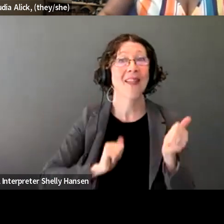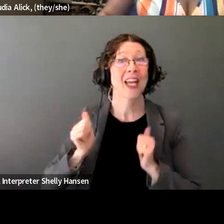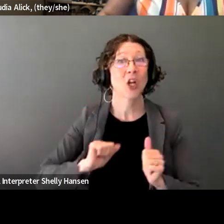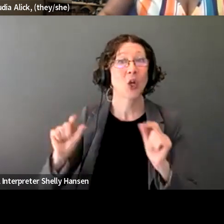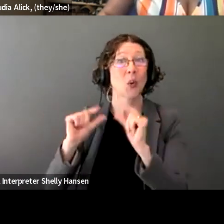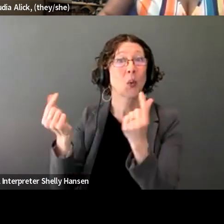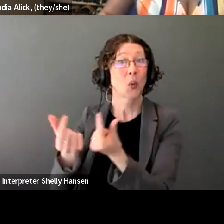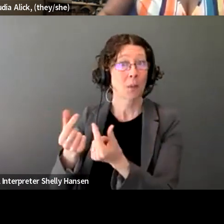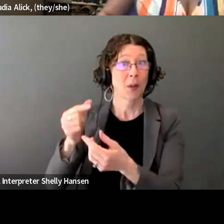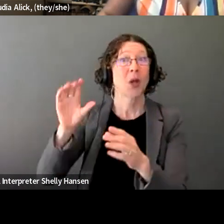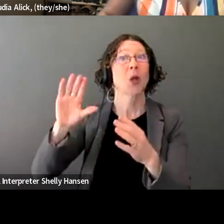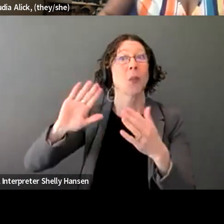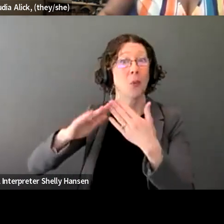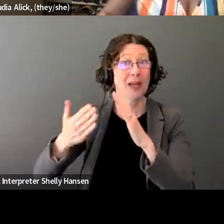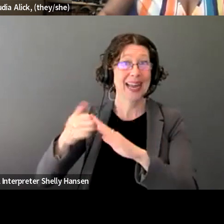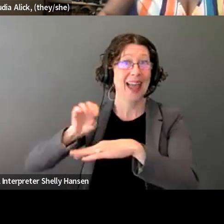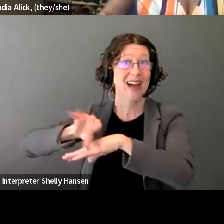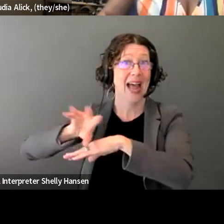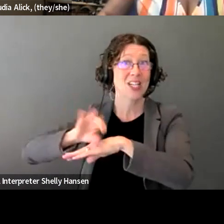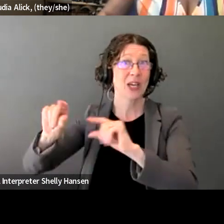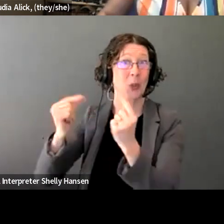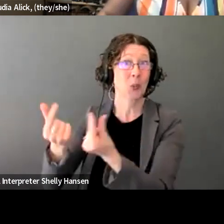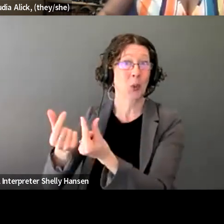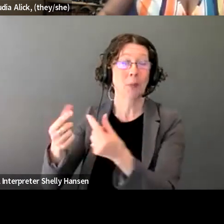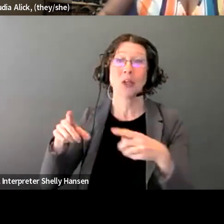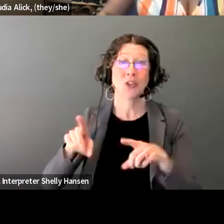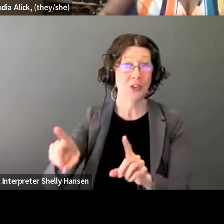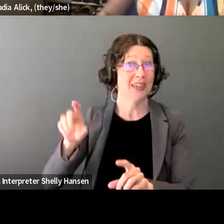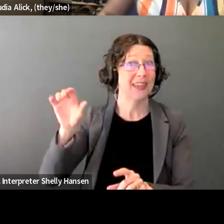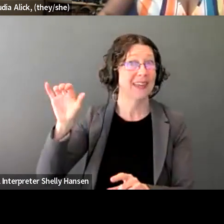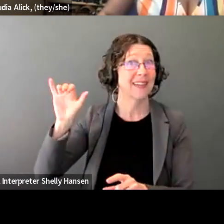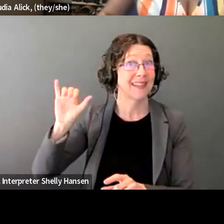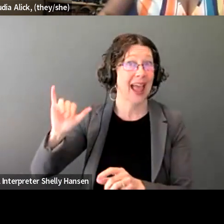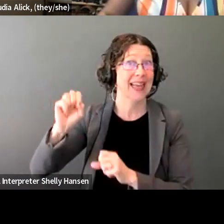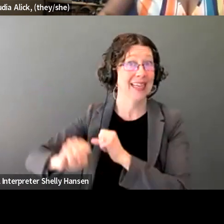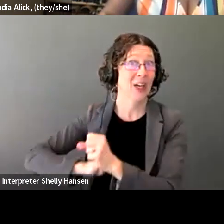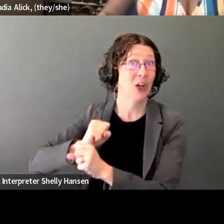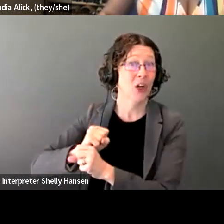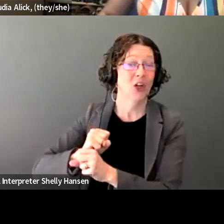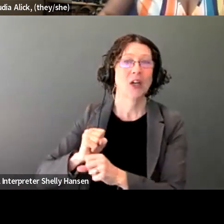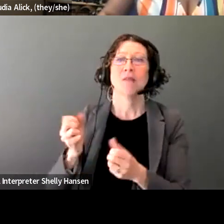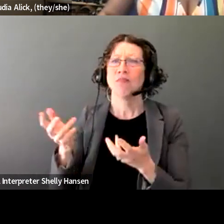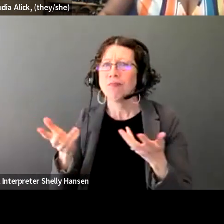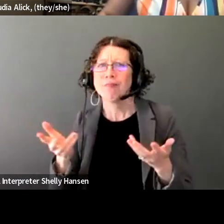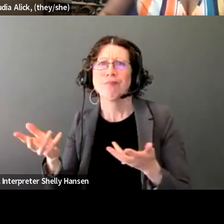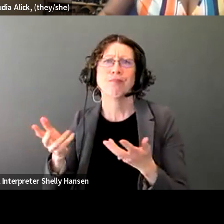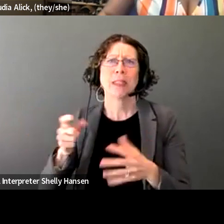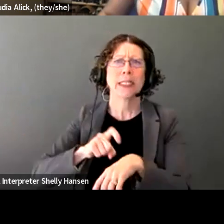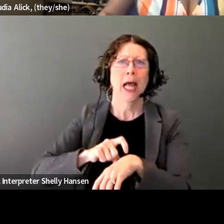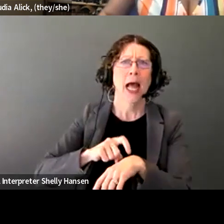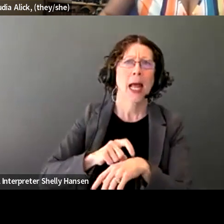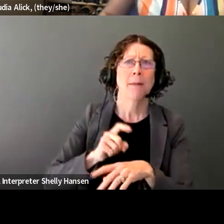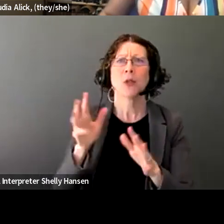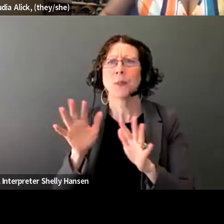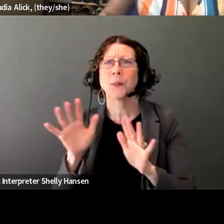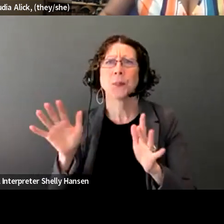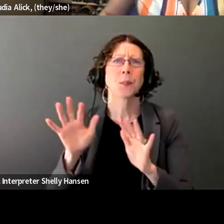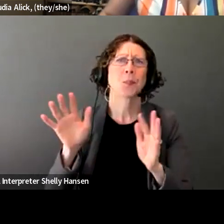And for the course of the year took time to get people in the community, artists and administrators